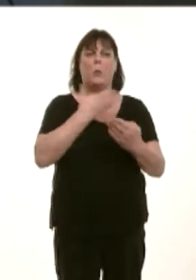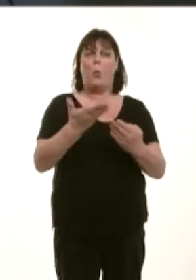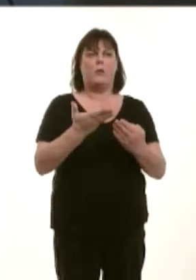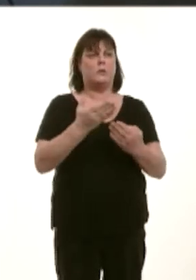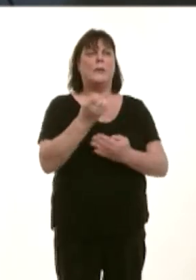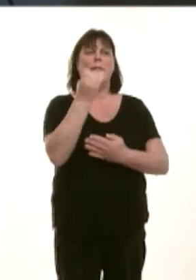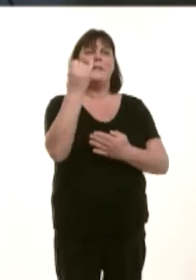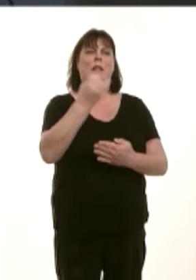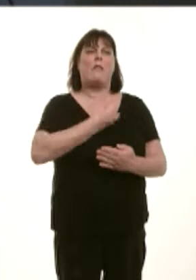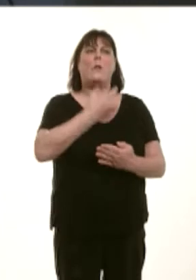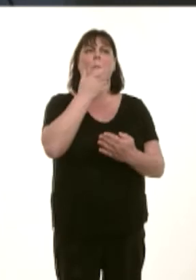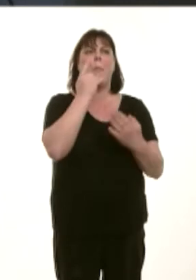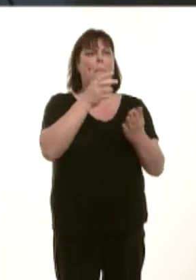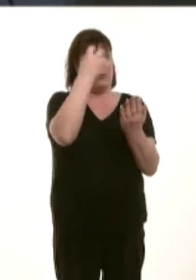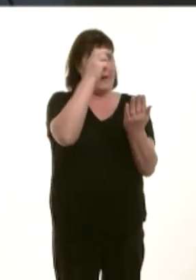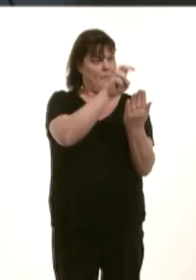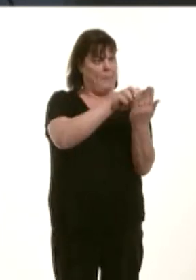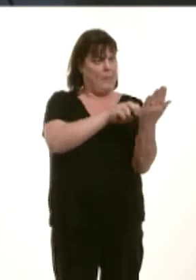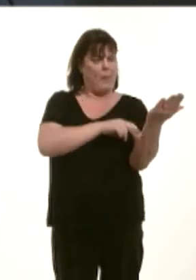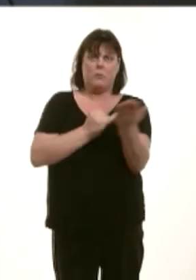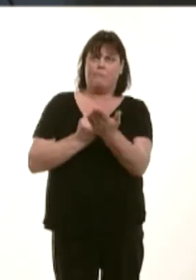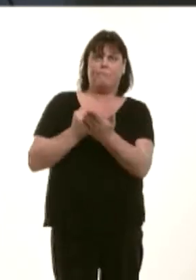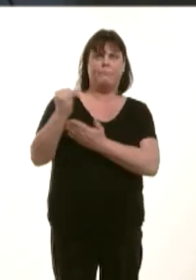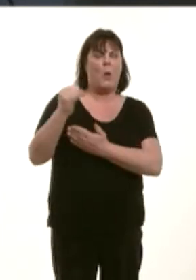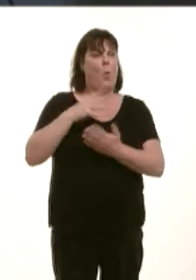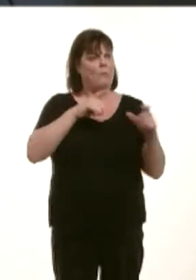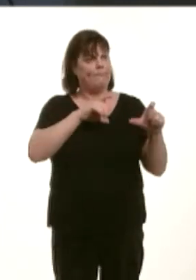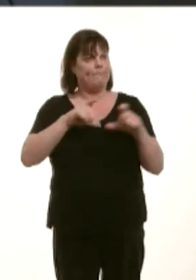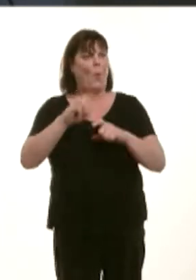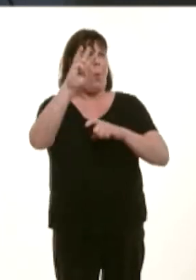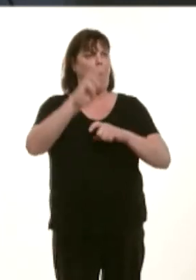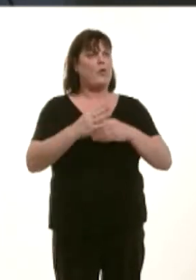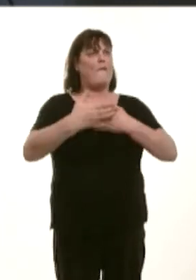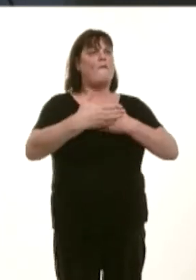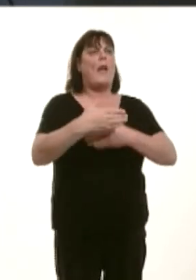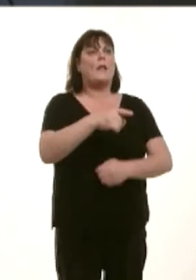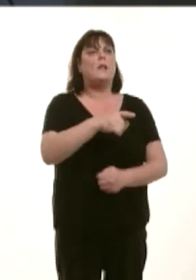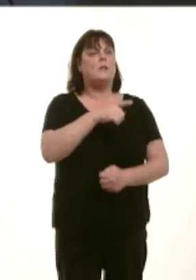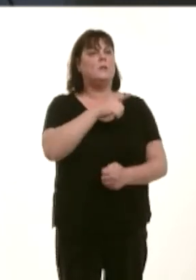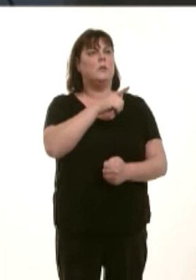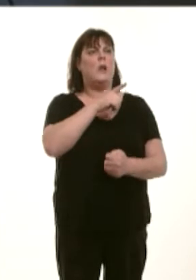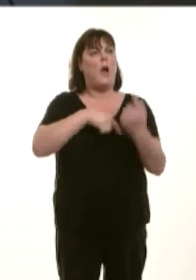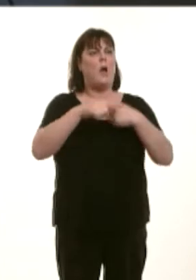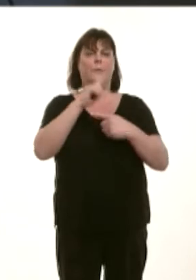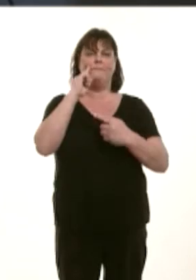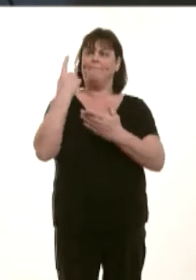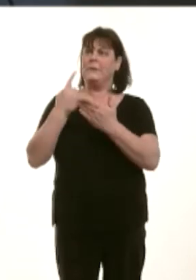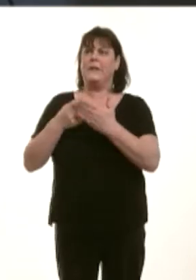The UK Government has said that the union jack flag on licences will enhance British